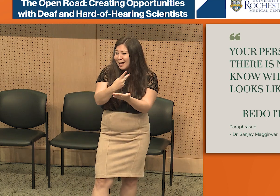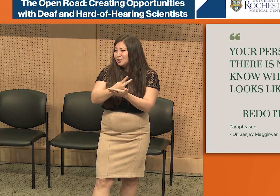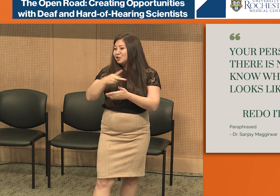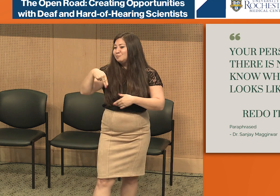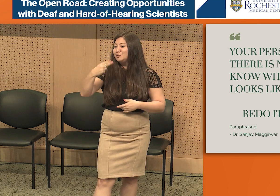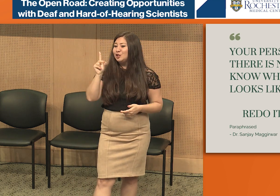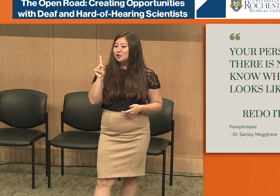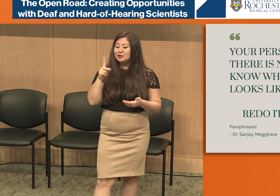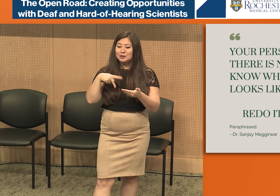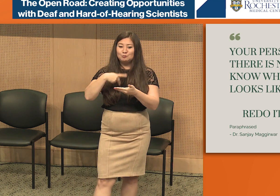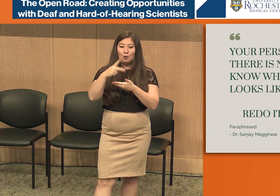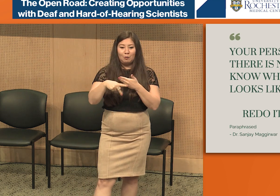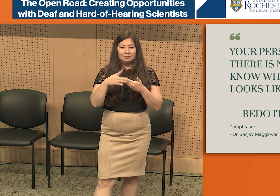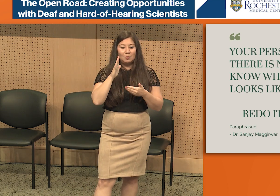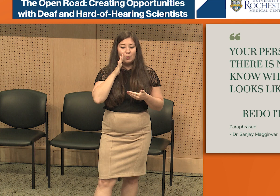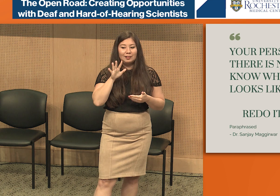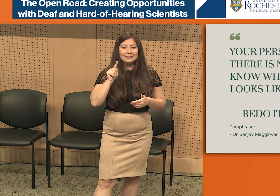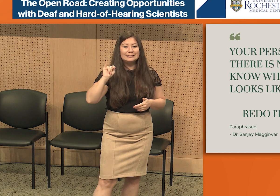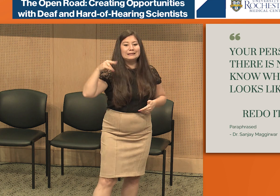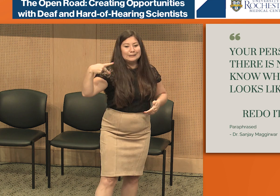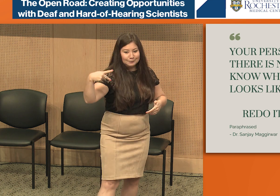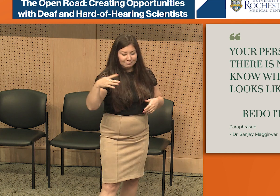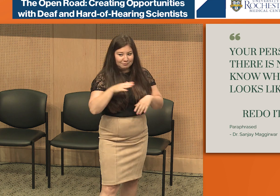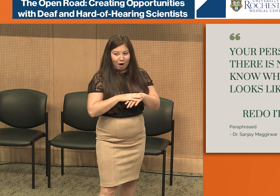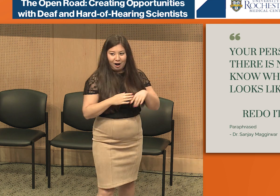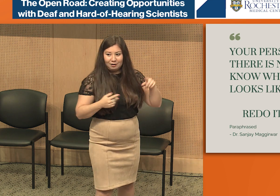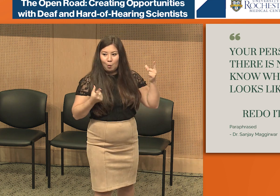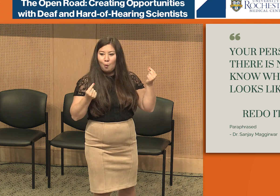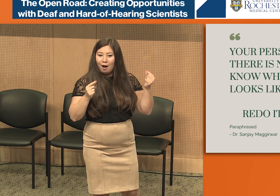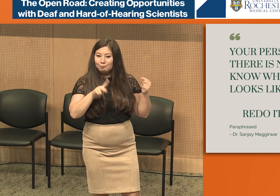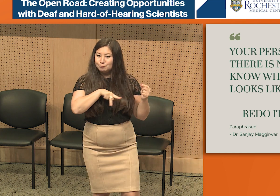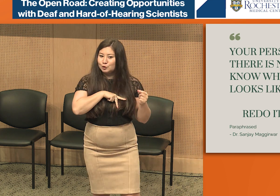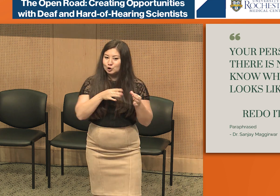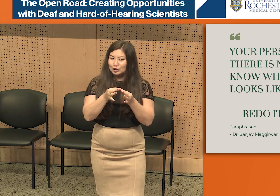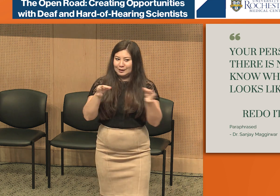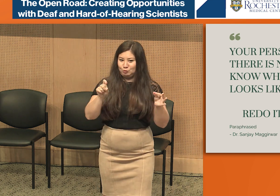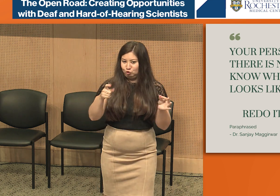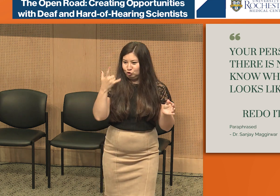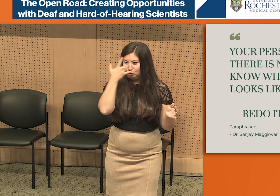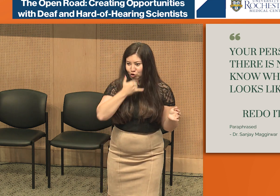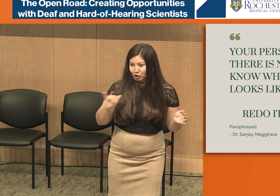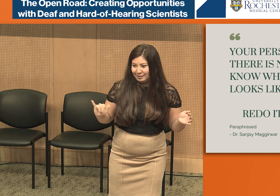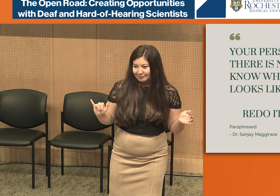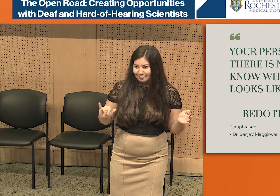in furthering your education, here are some tips for you